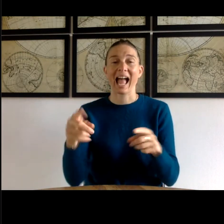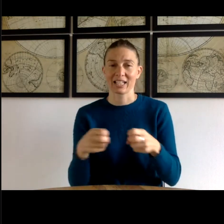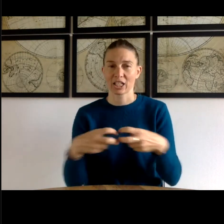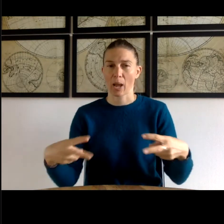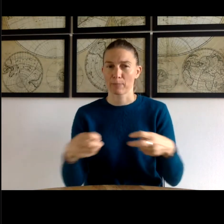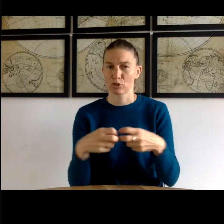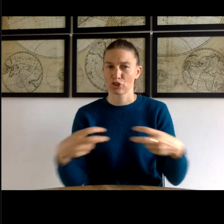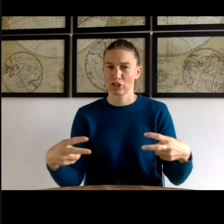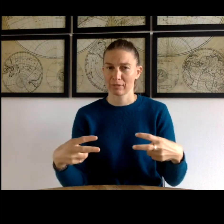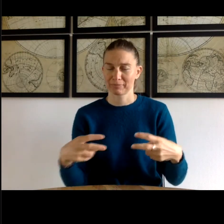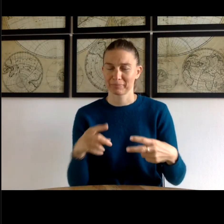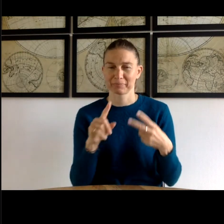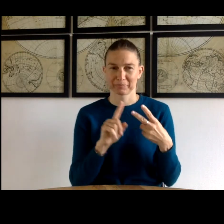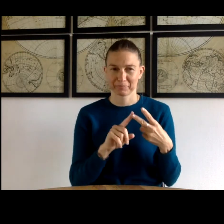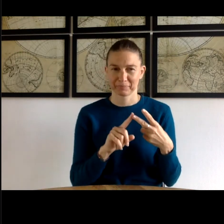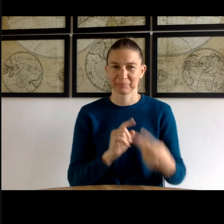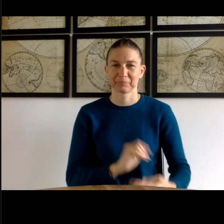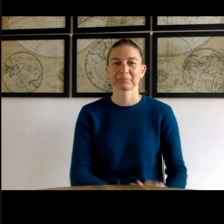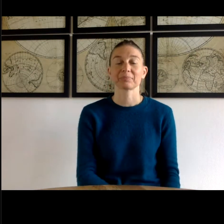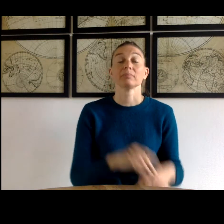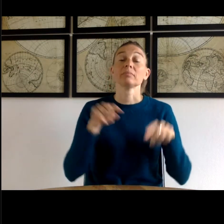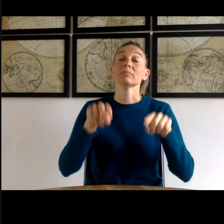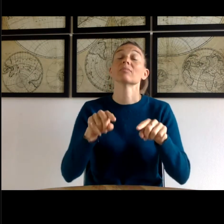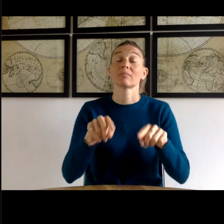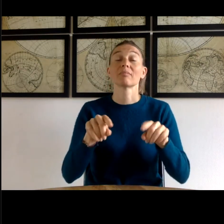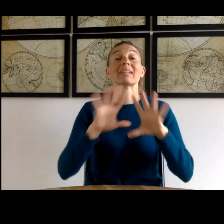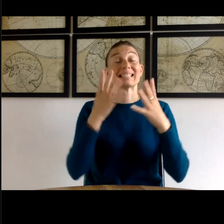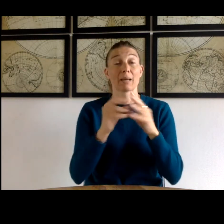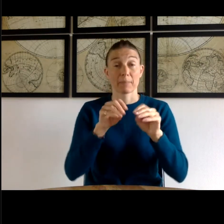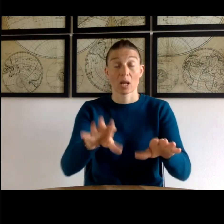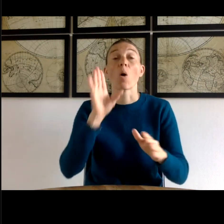The seminar will also be recorded and shared later.